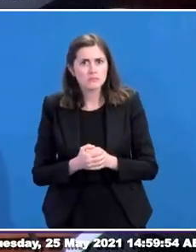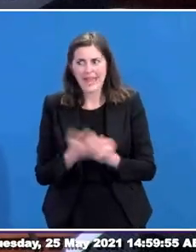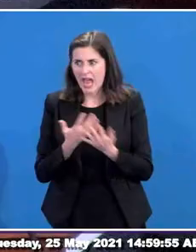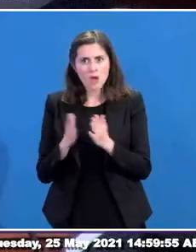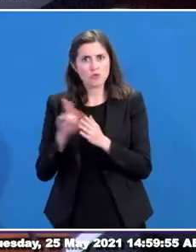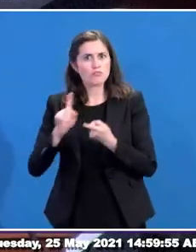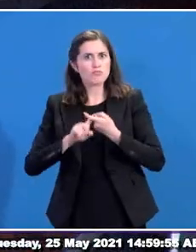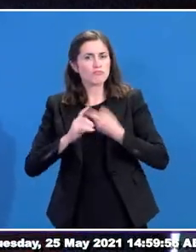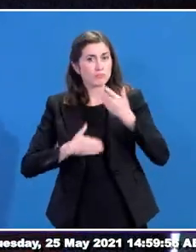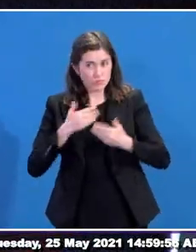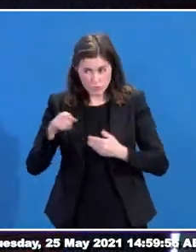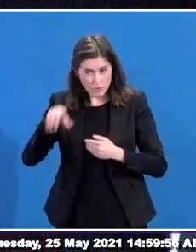Can you remember that?